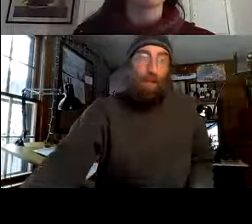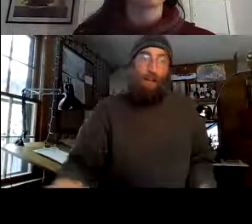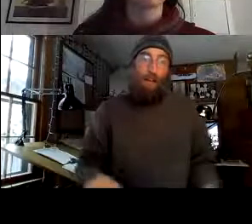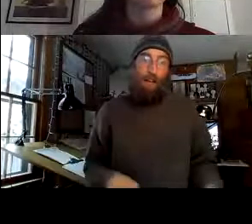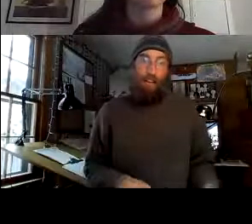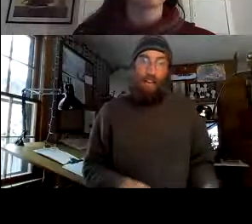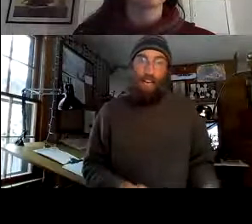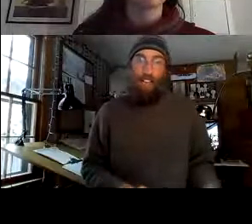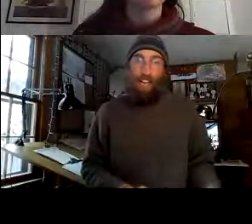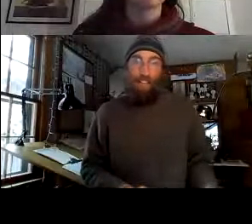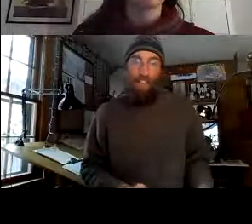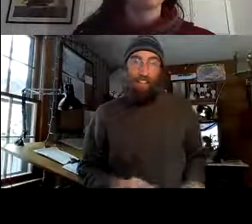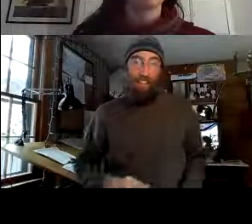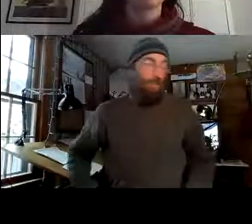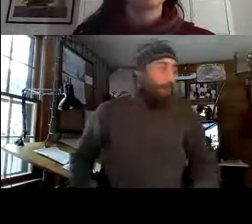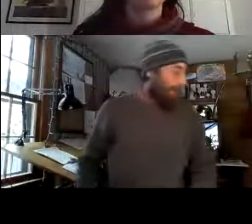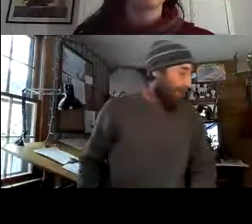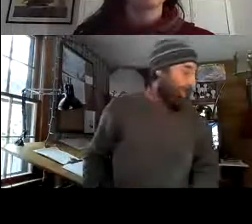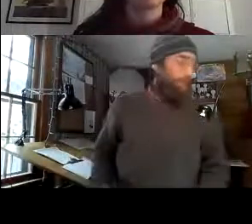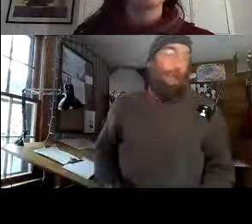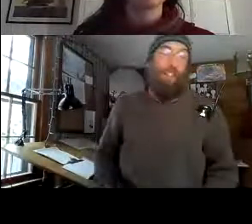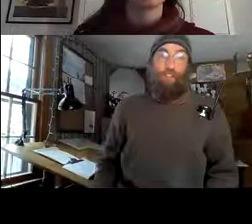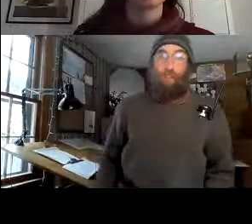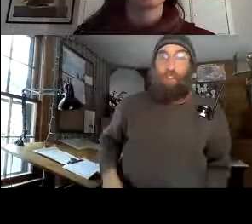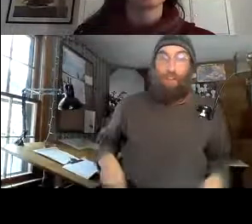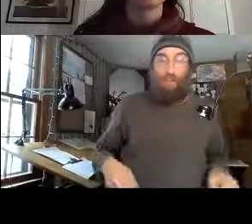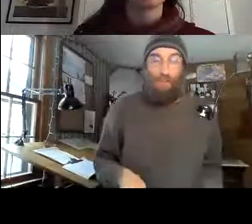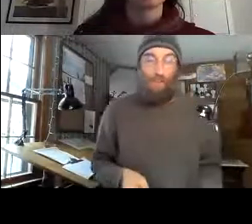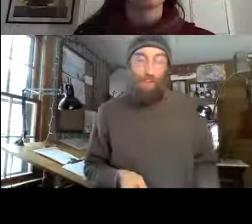we'll actually get into 1864 and some of the pages from volume three-- that's